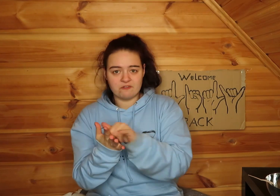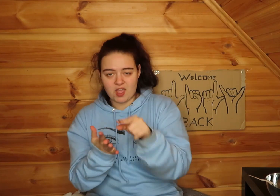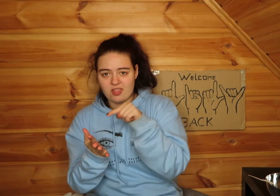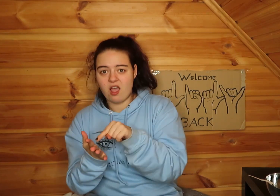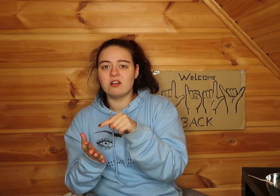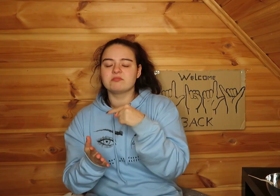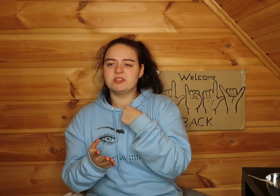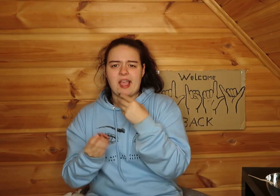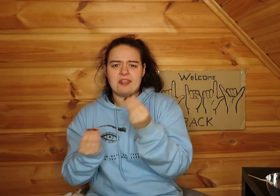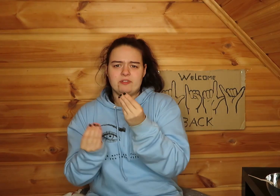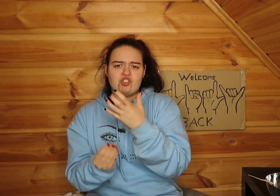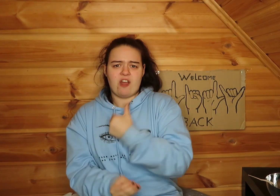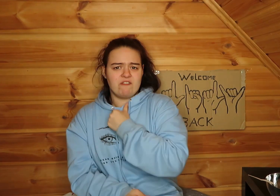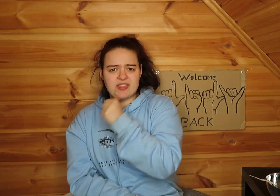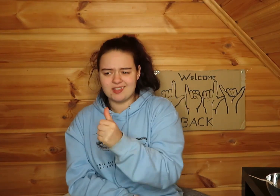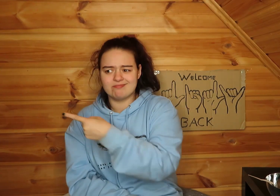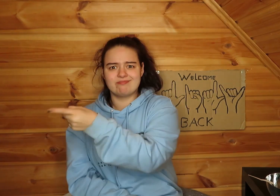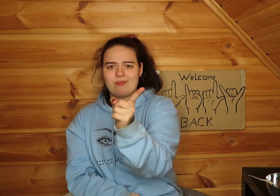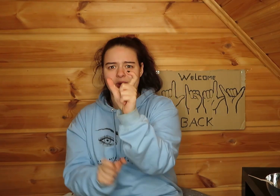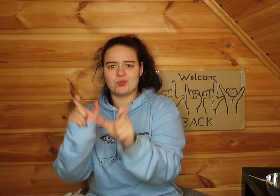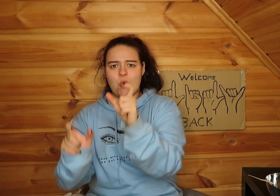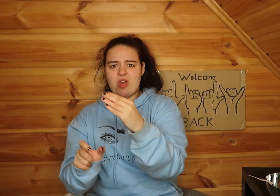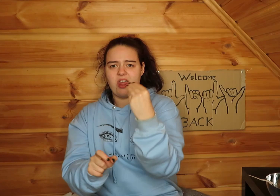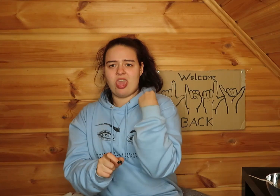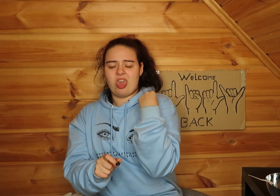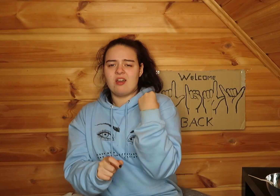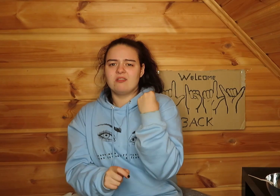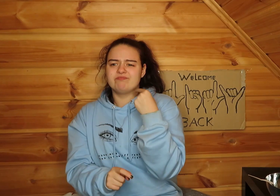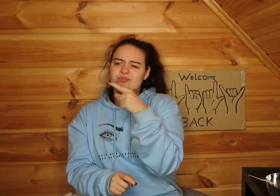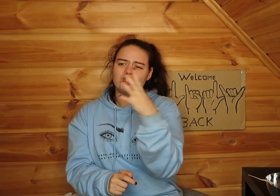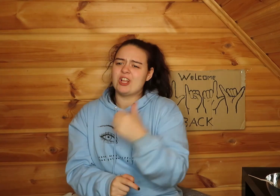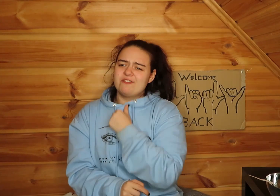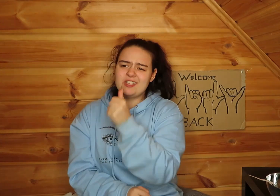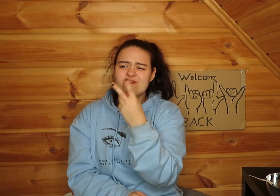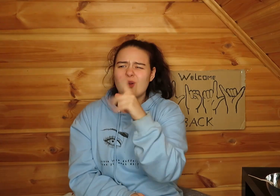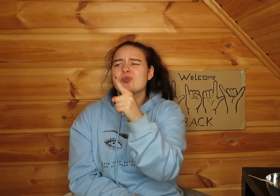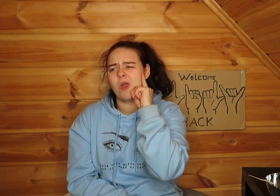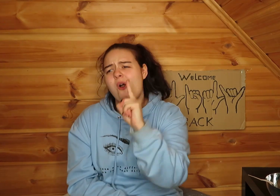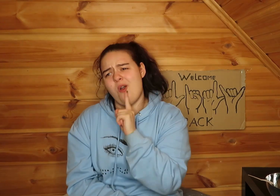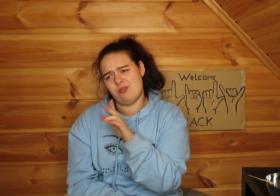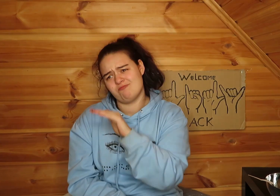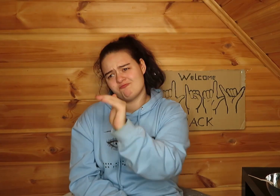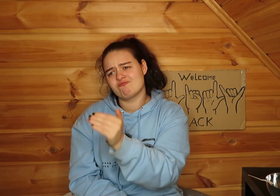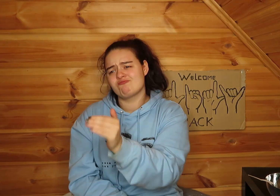The first one is when I don´t succeed in something and they tell me that is because I am deaf